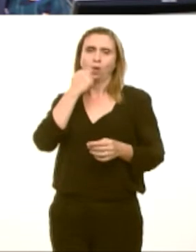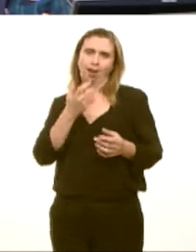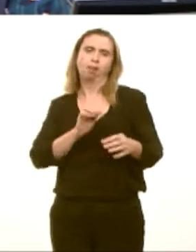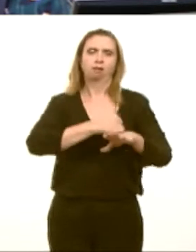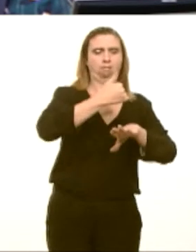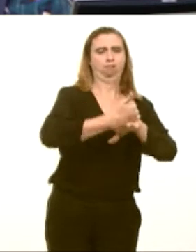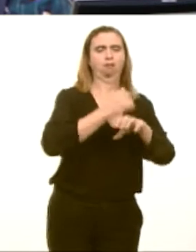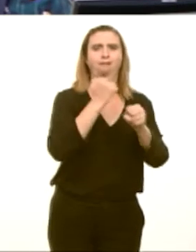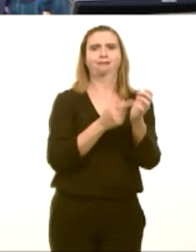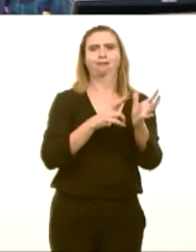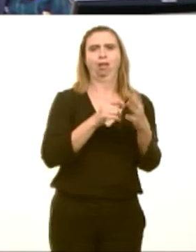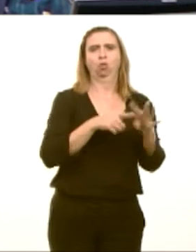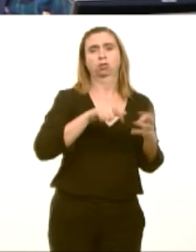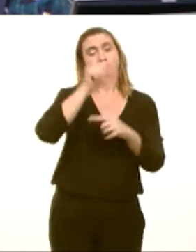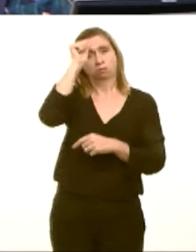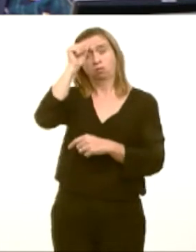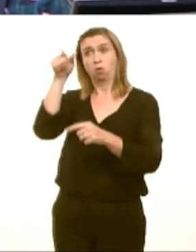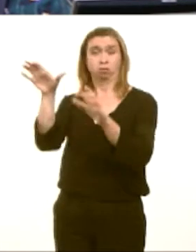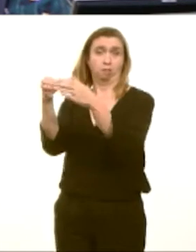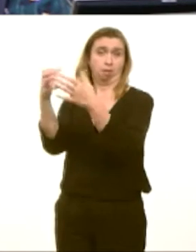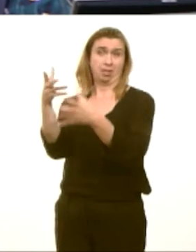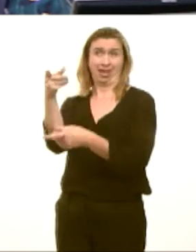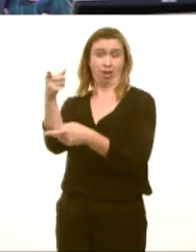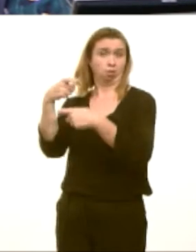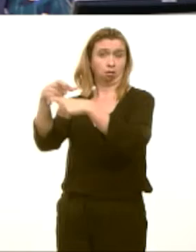We all know what the problems of the current department are; they have been made very public.